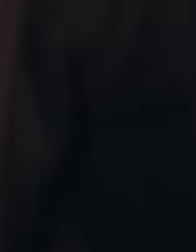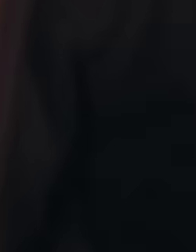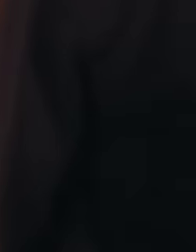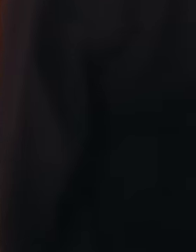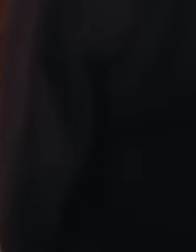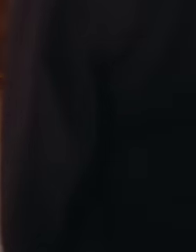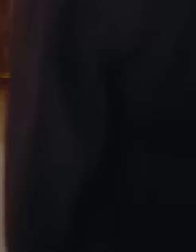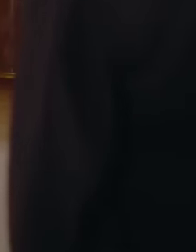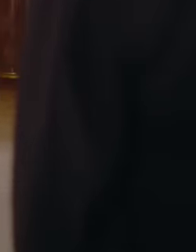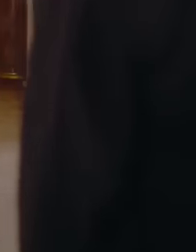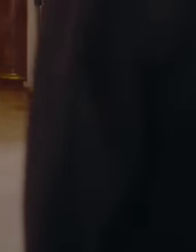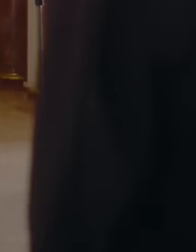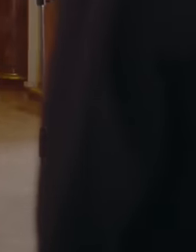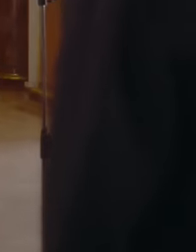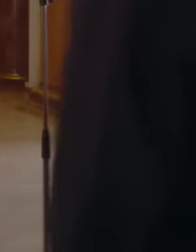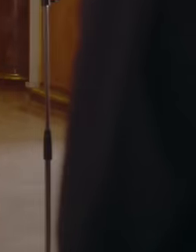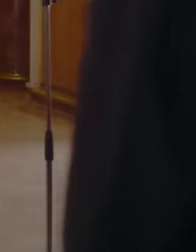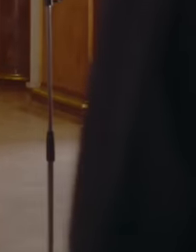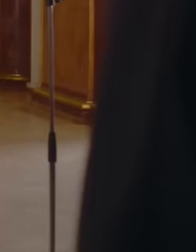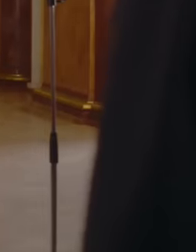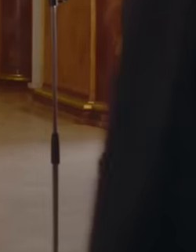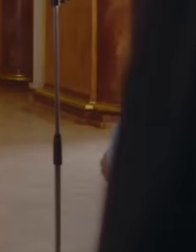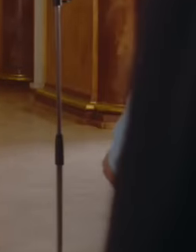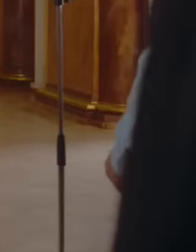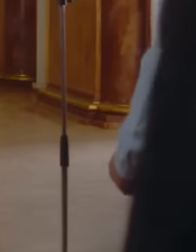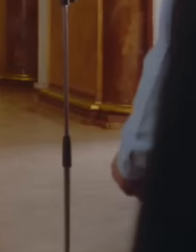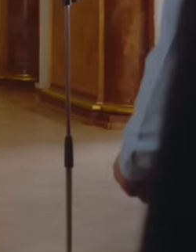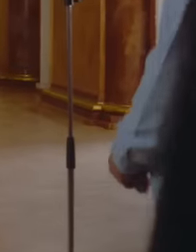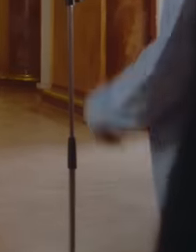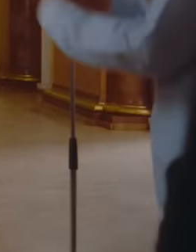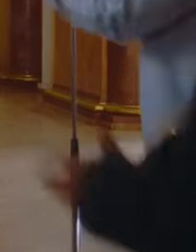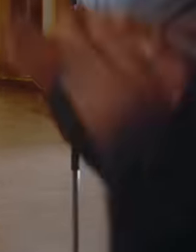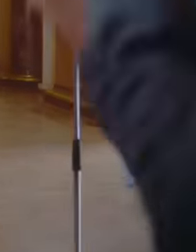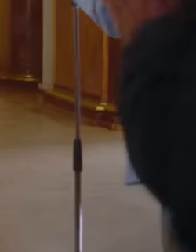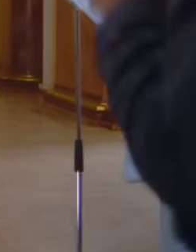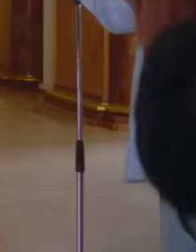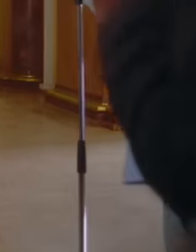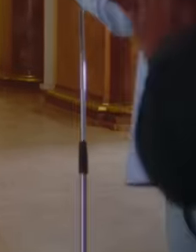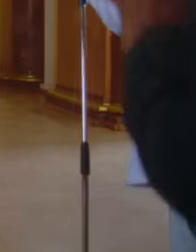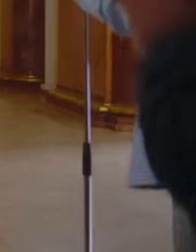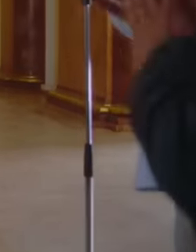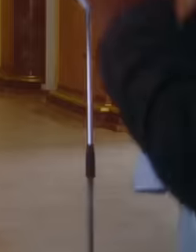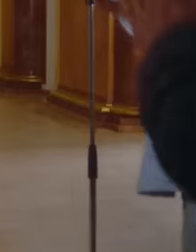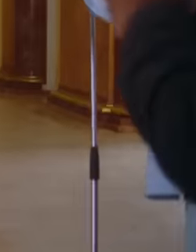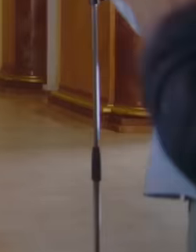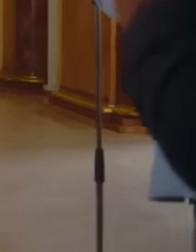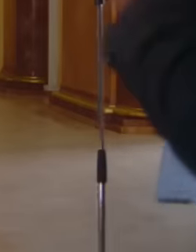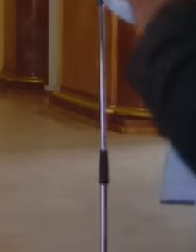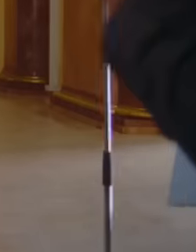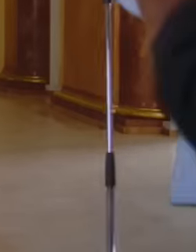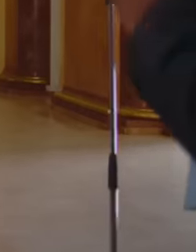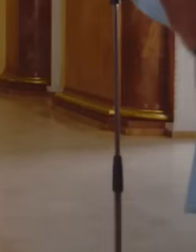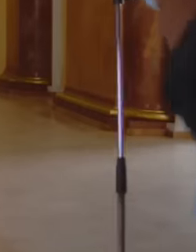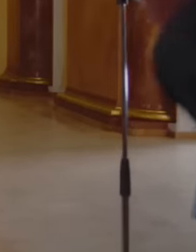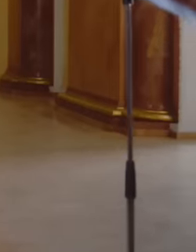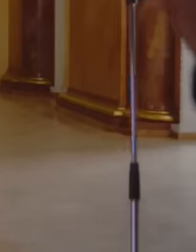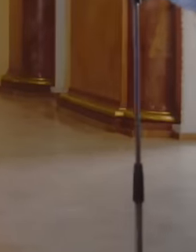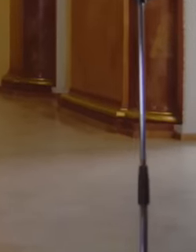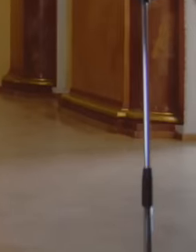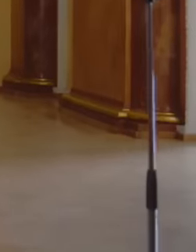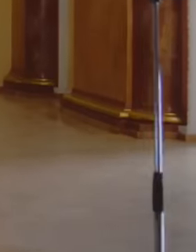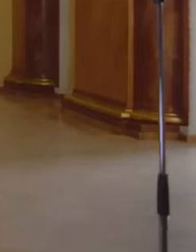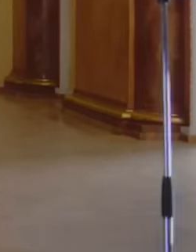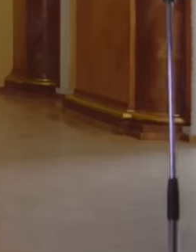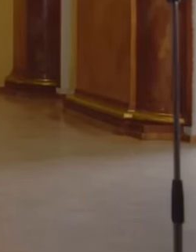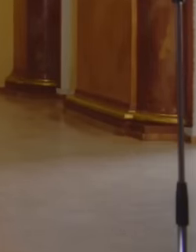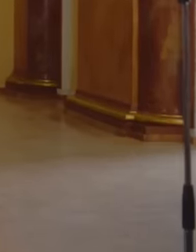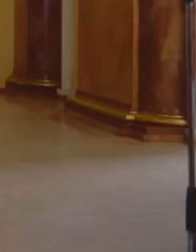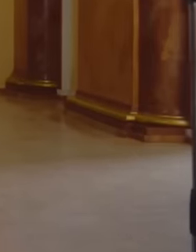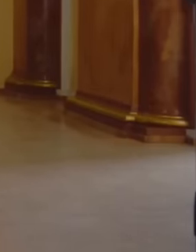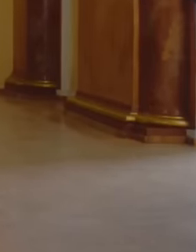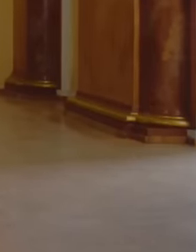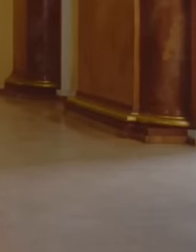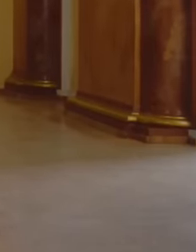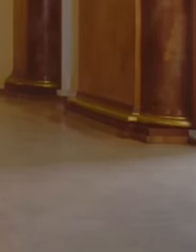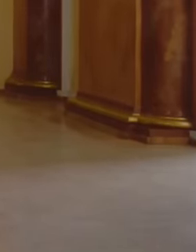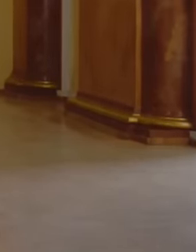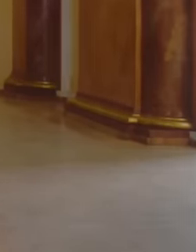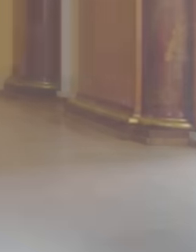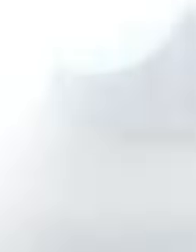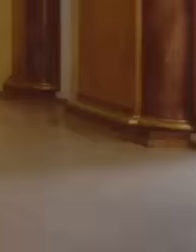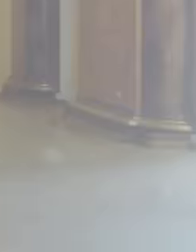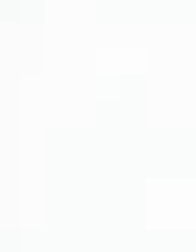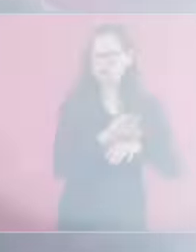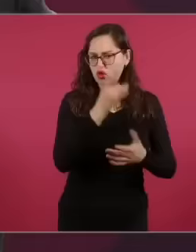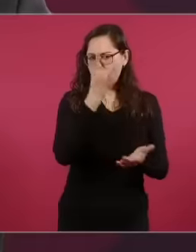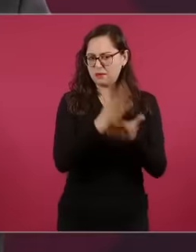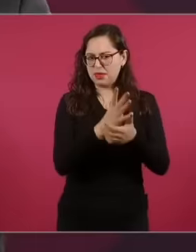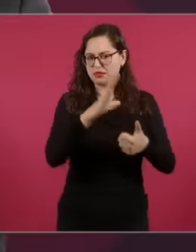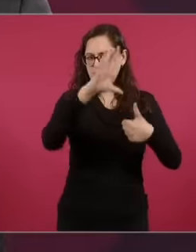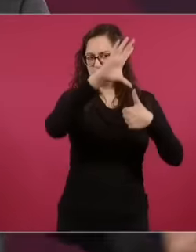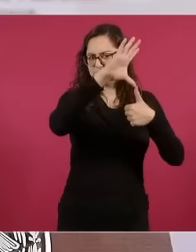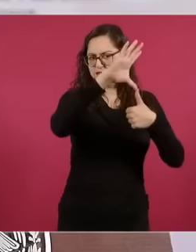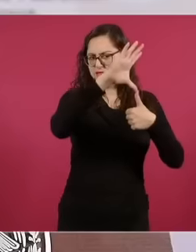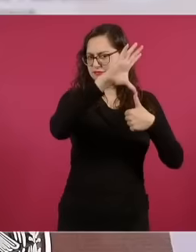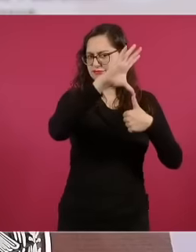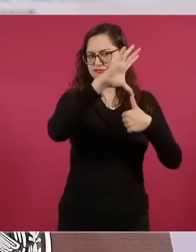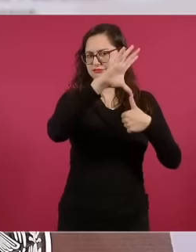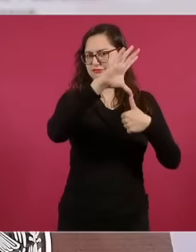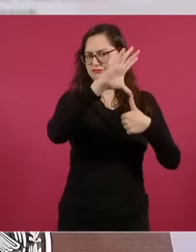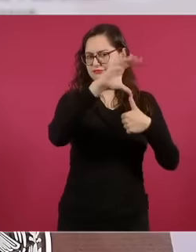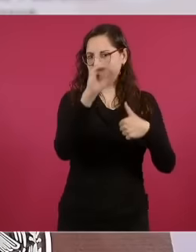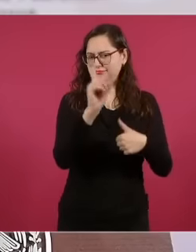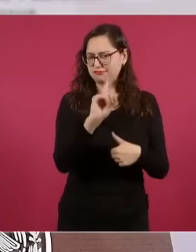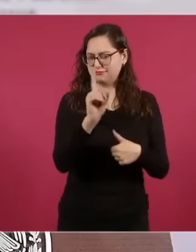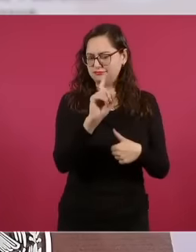for the Americans understanding that America is eh United States of America not the rest of